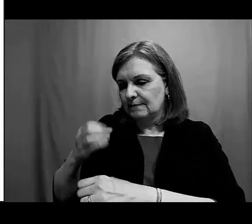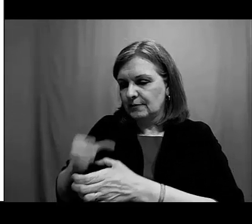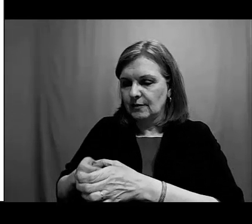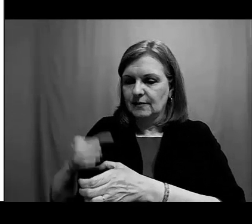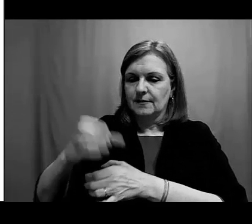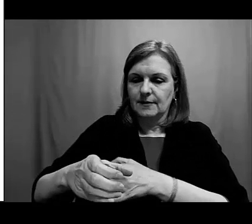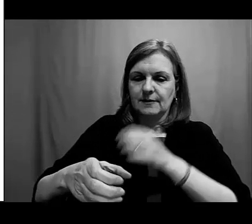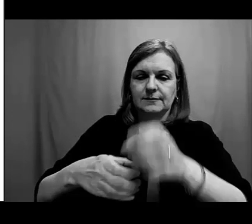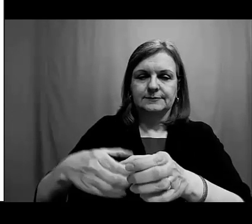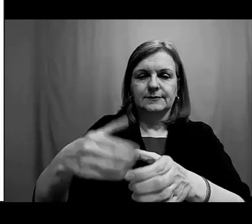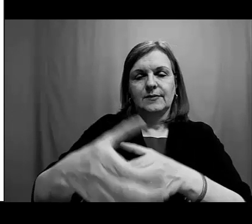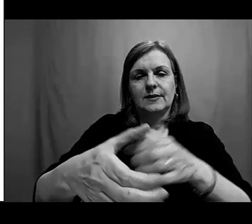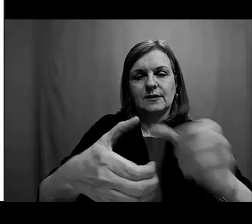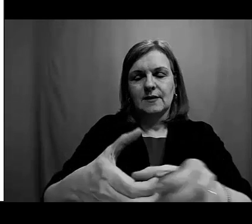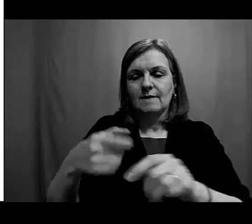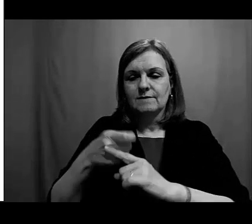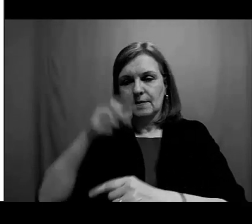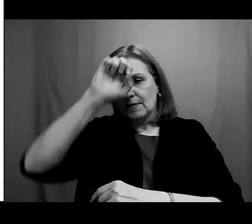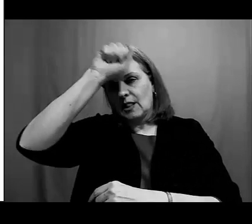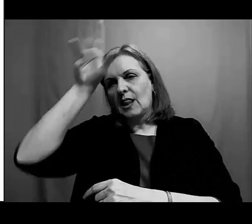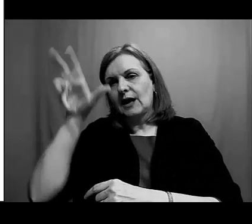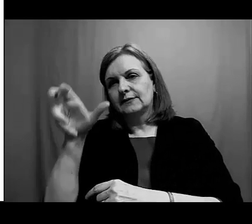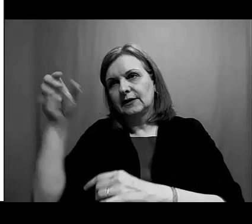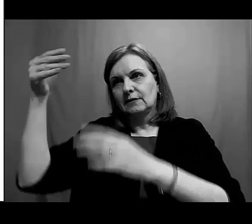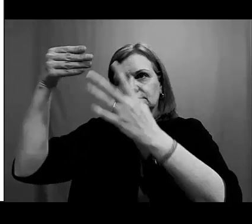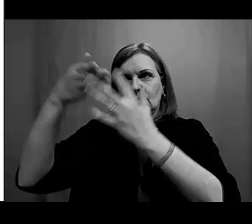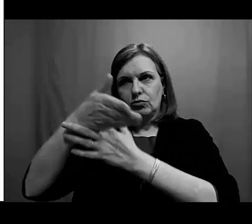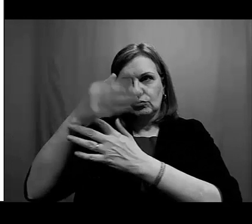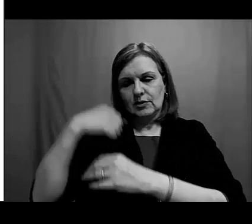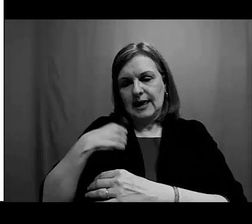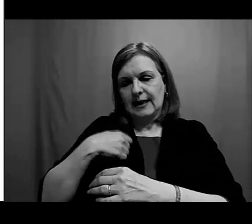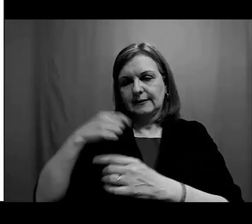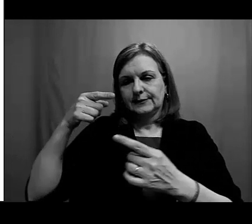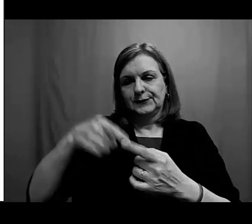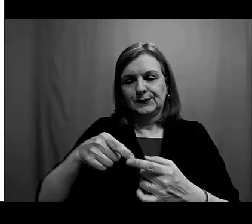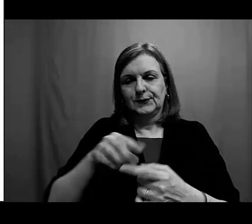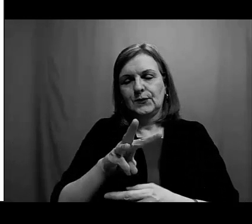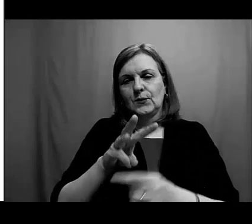from Alaska across Canada in to Northern Wyoming